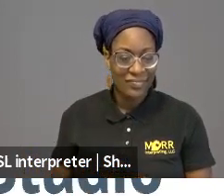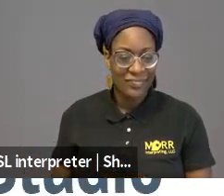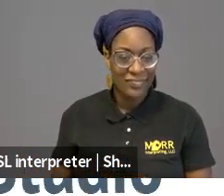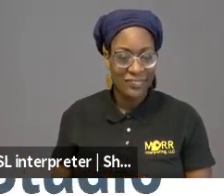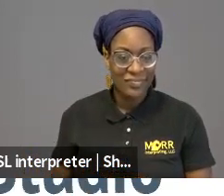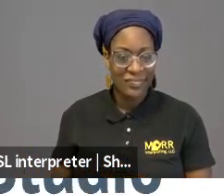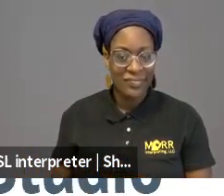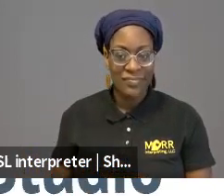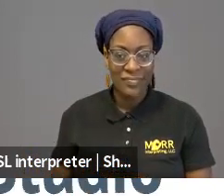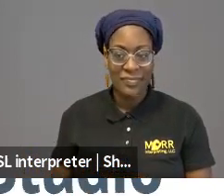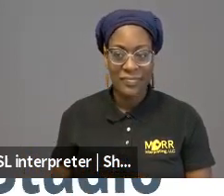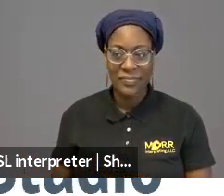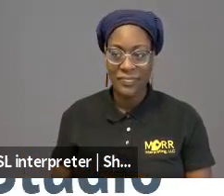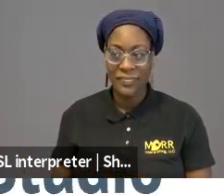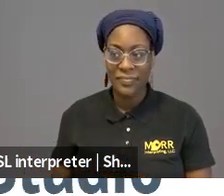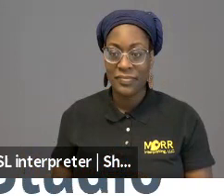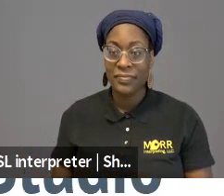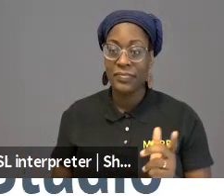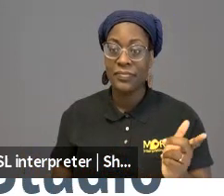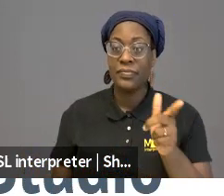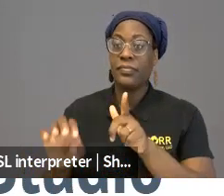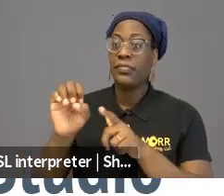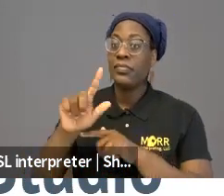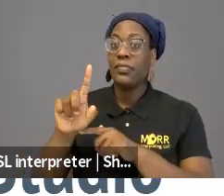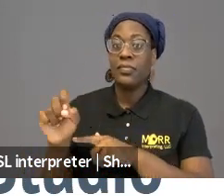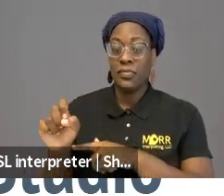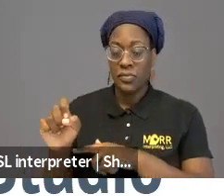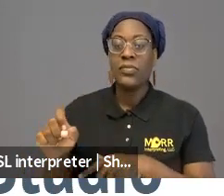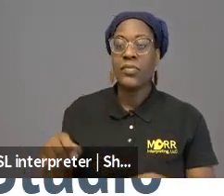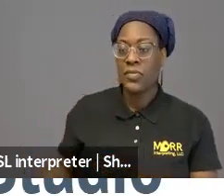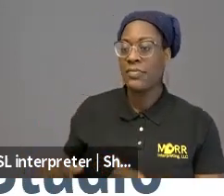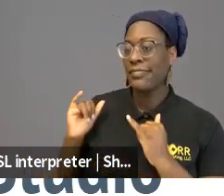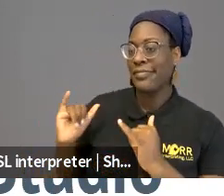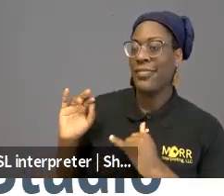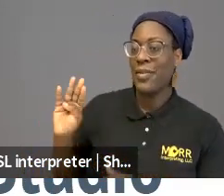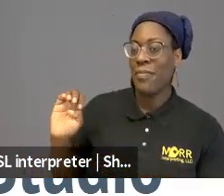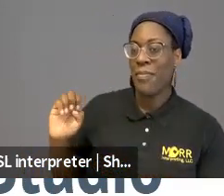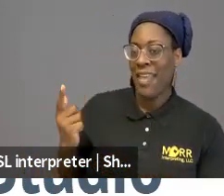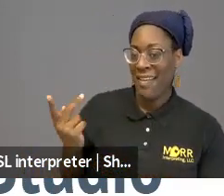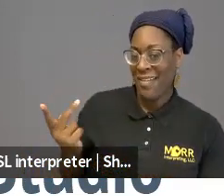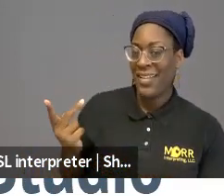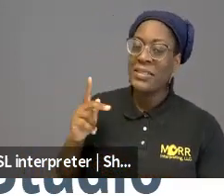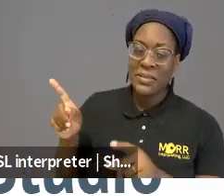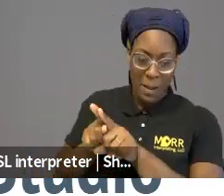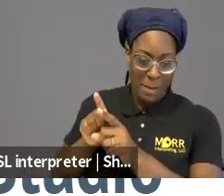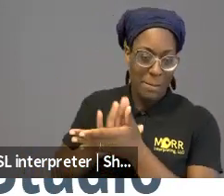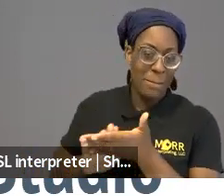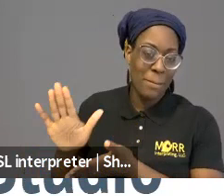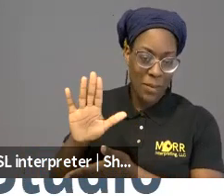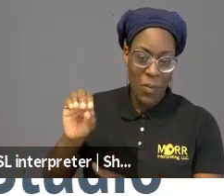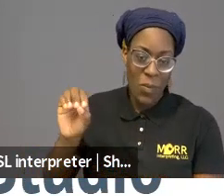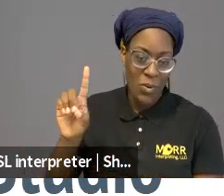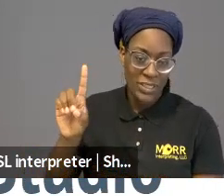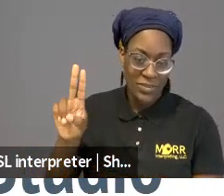[Elle] I actually work at the same institution as Meg, ODU, but I worked in the ePortfolio Studio.